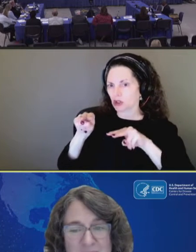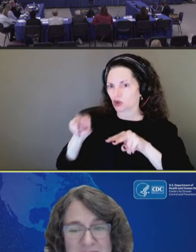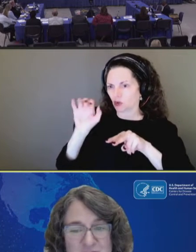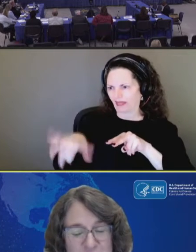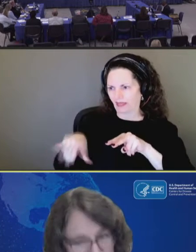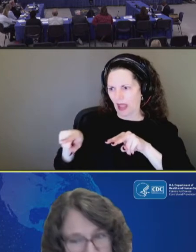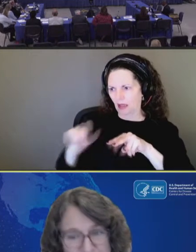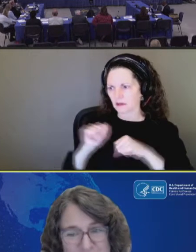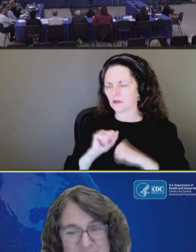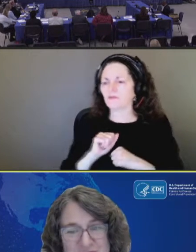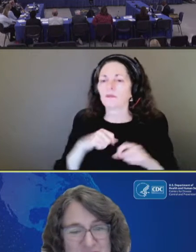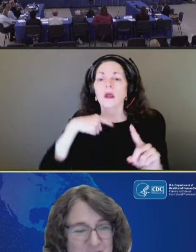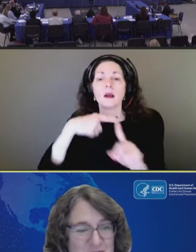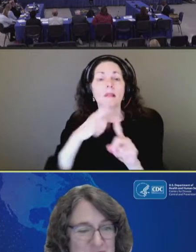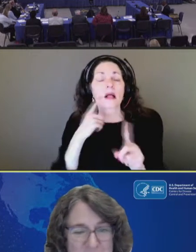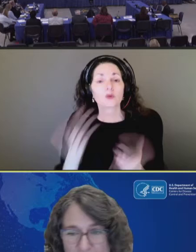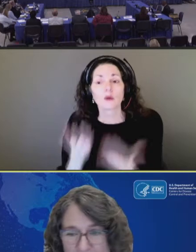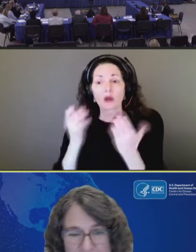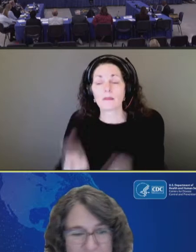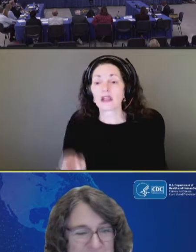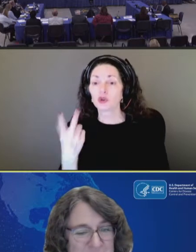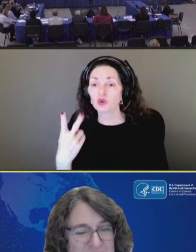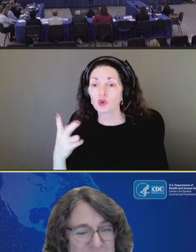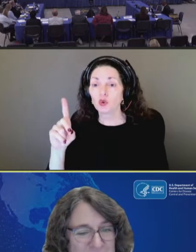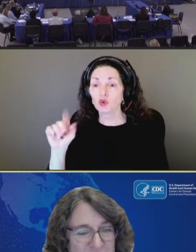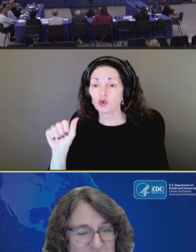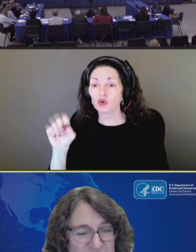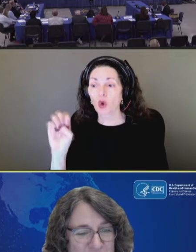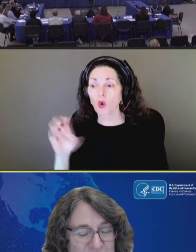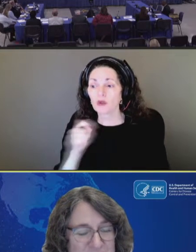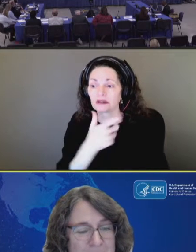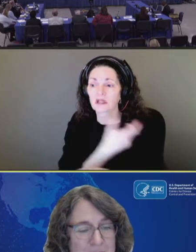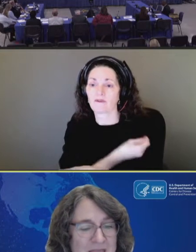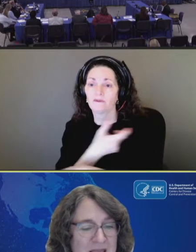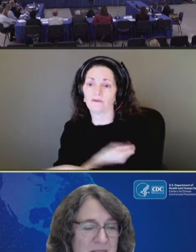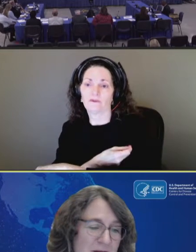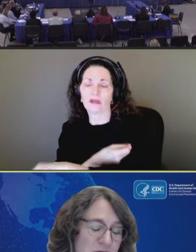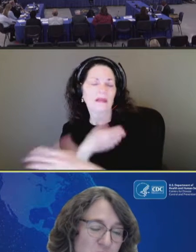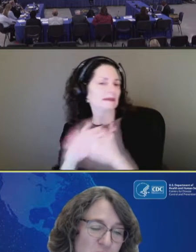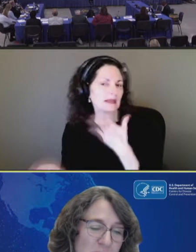recommend two doses of JYNNEOS no matter how long it's been since the first dose. The new